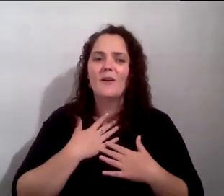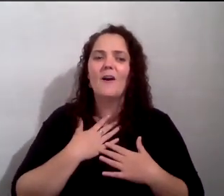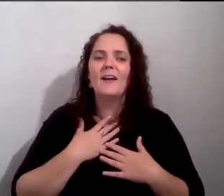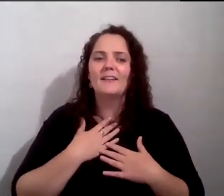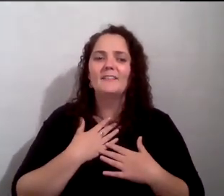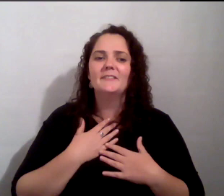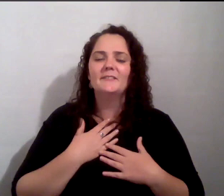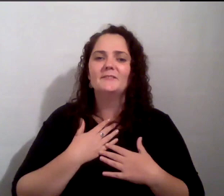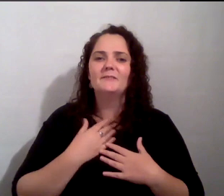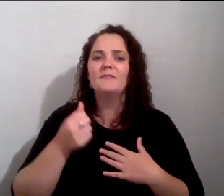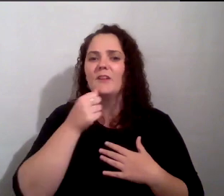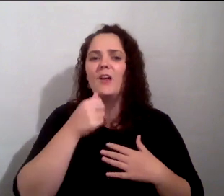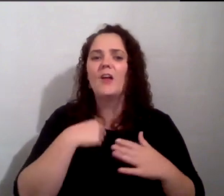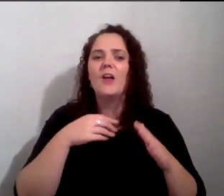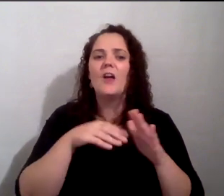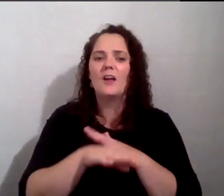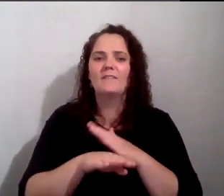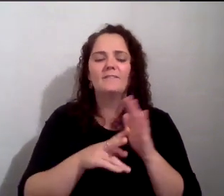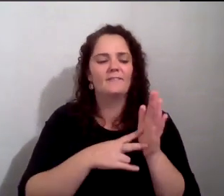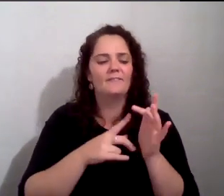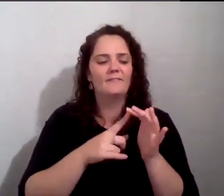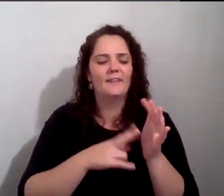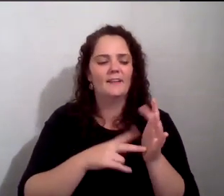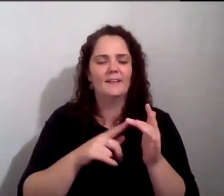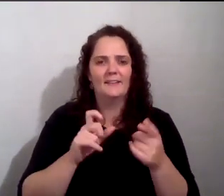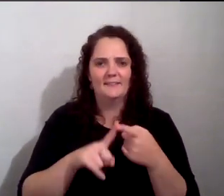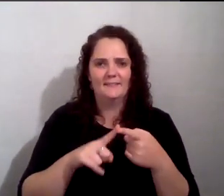of inspiration moment where I’d been in Venice and seen the Philip